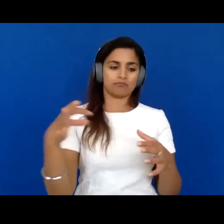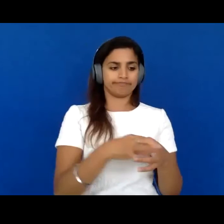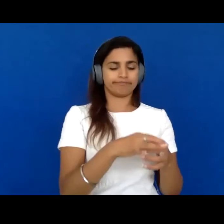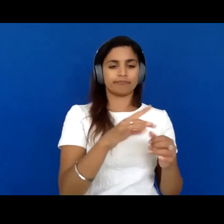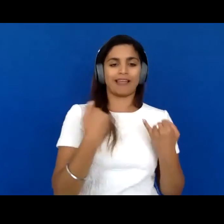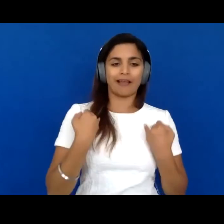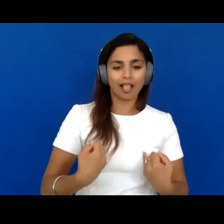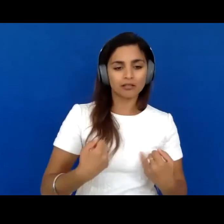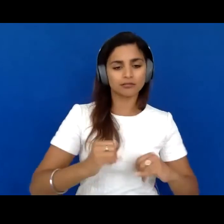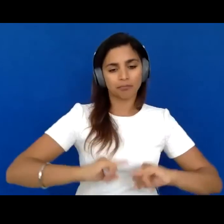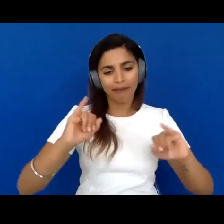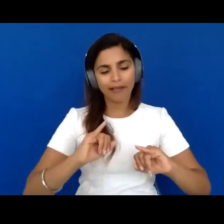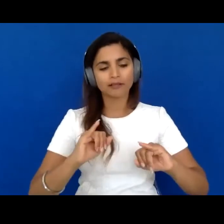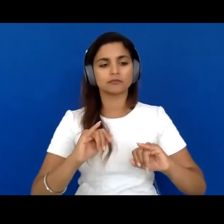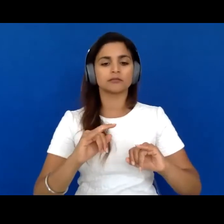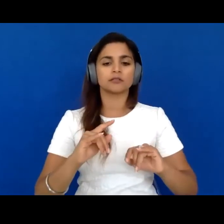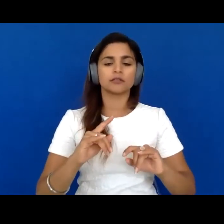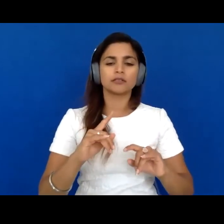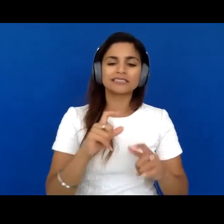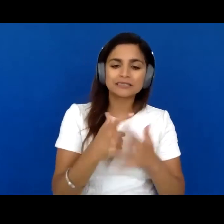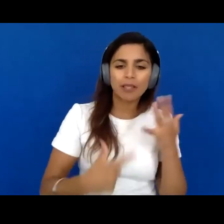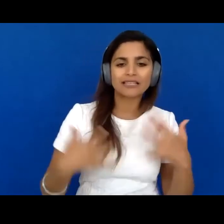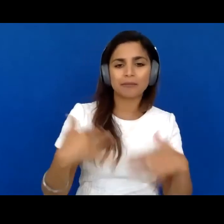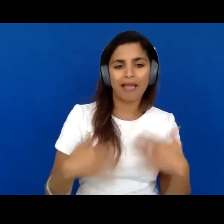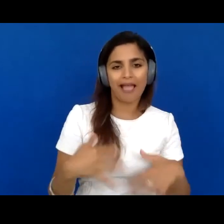violence and it's linked to histories and presence of control and power but